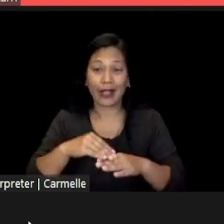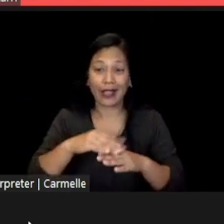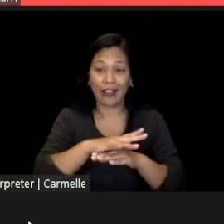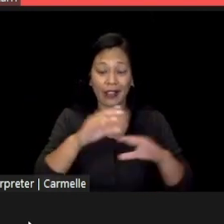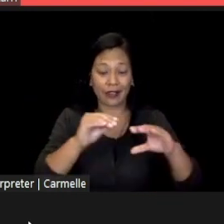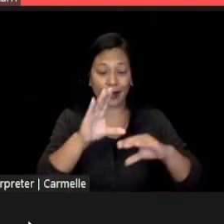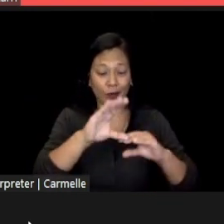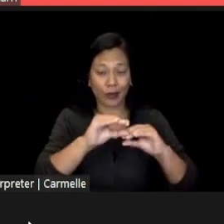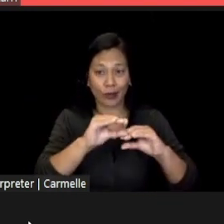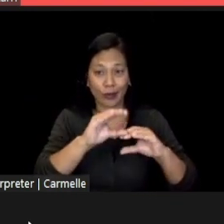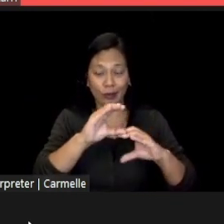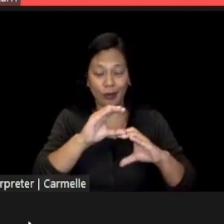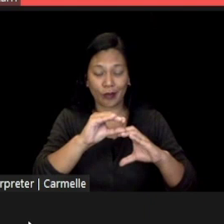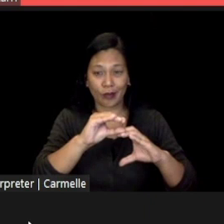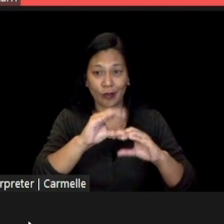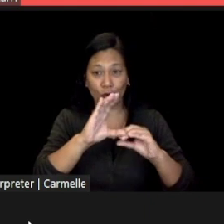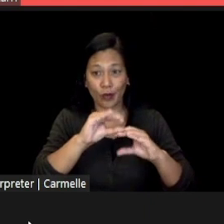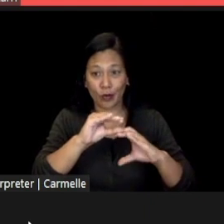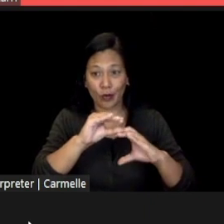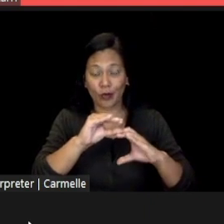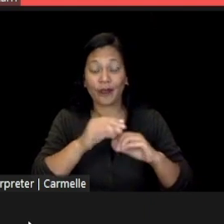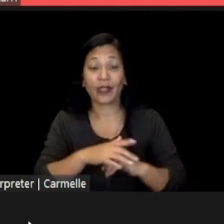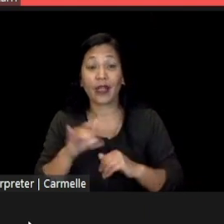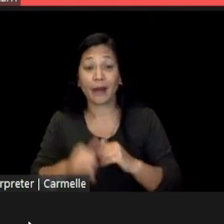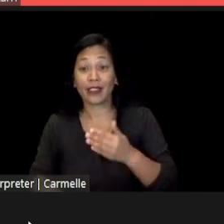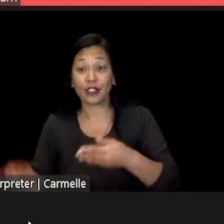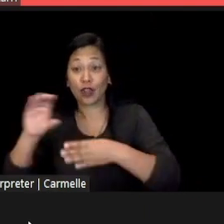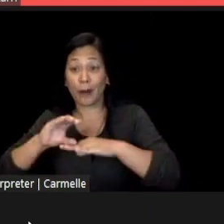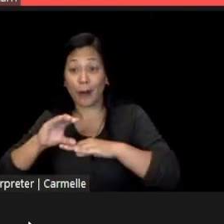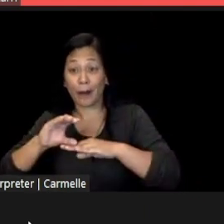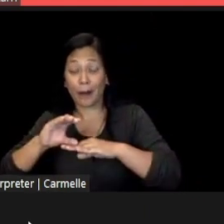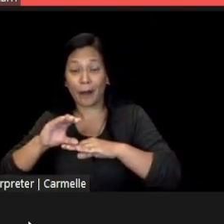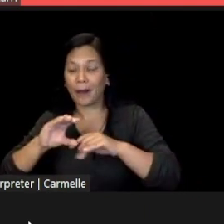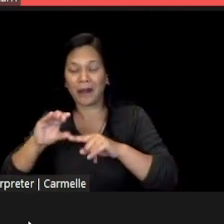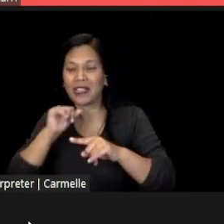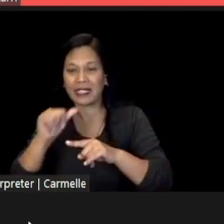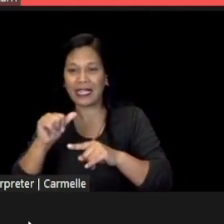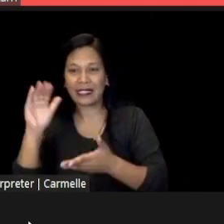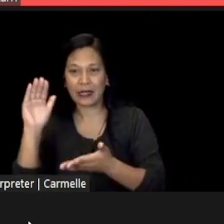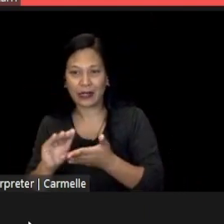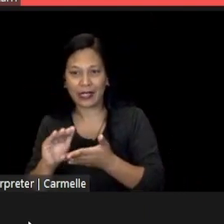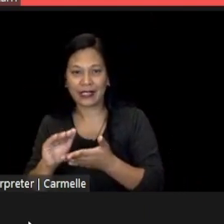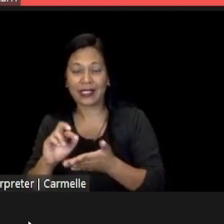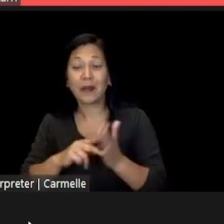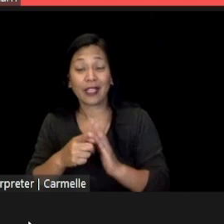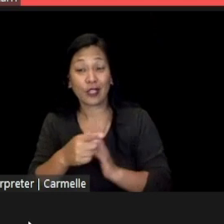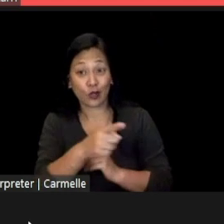The license fee top-up does not grind. This is basically something that you, as a producer will want the license fee top-up.